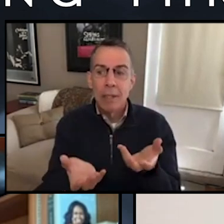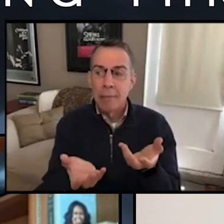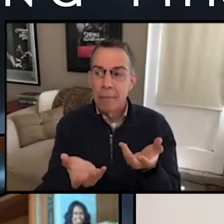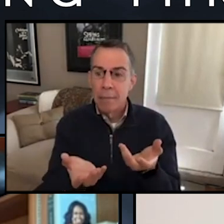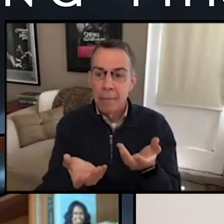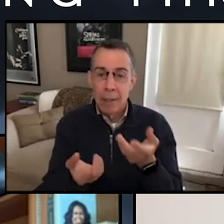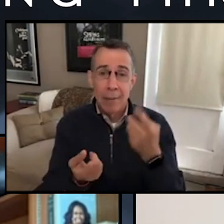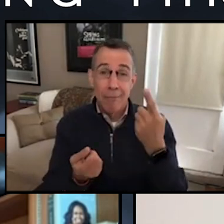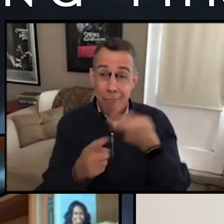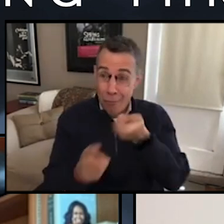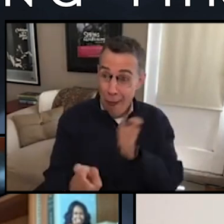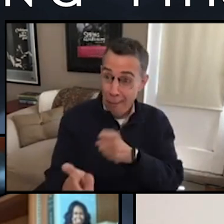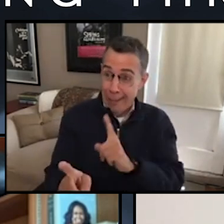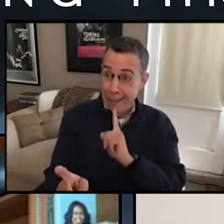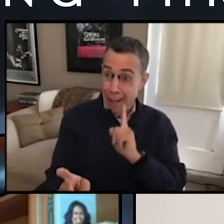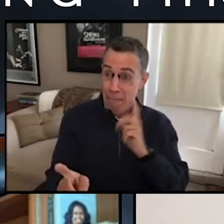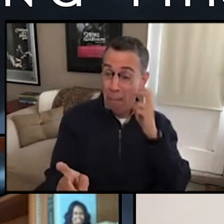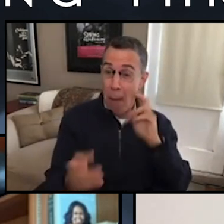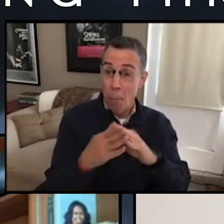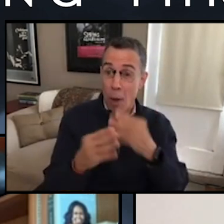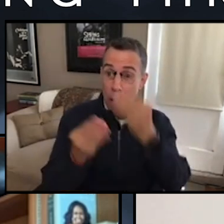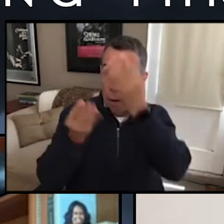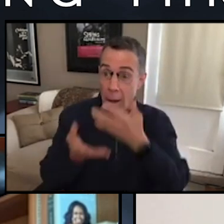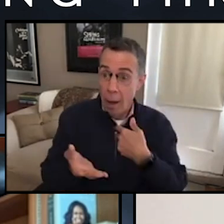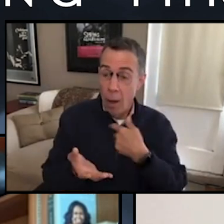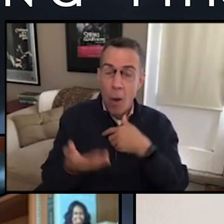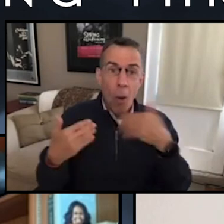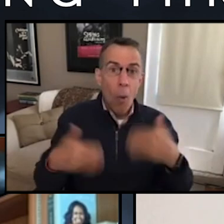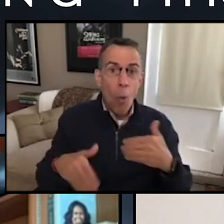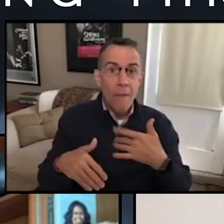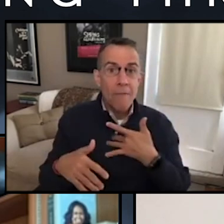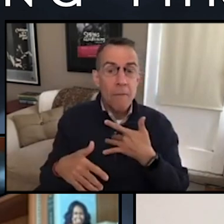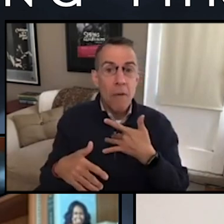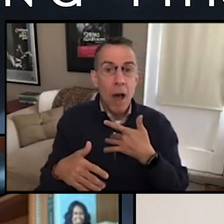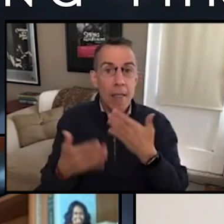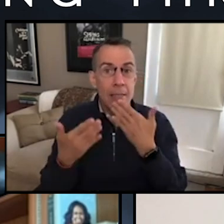the DeafBlind community express that level of gratitude for what we've done,